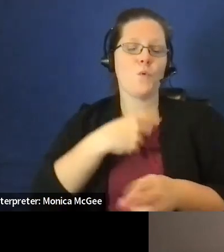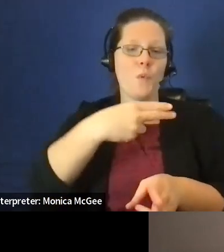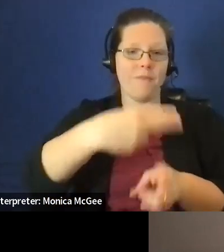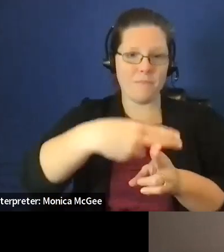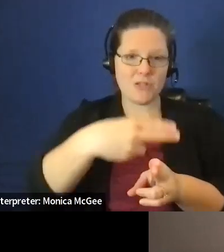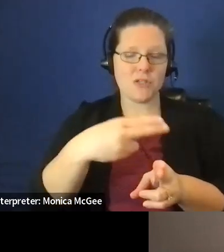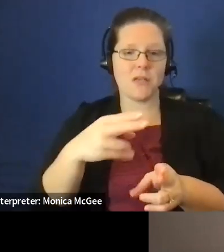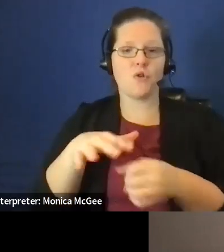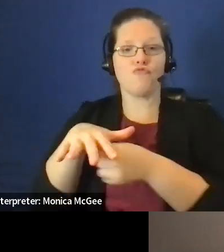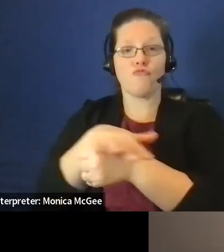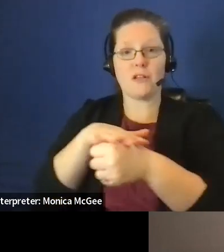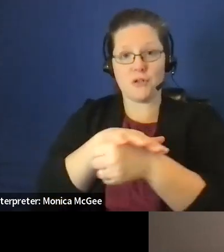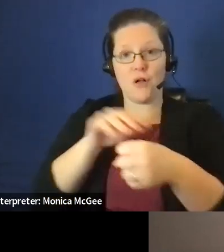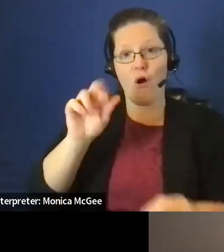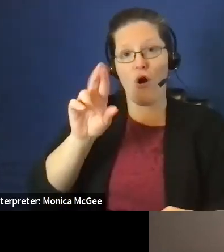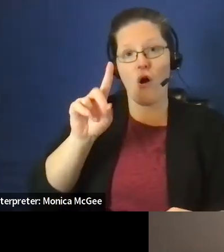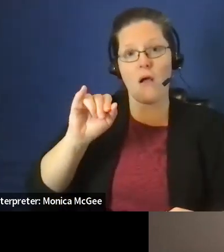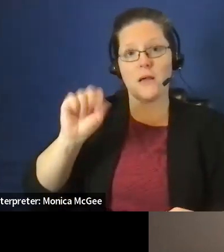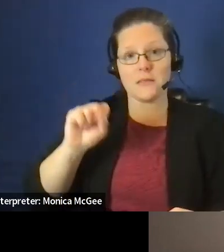ahead of time, collaborate with them.